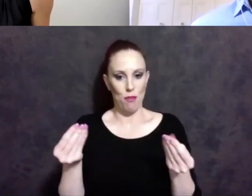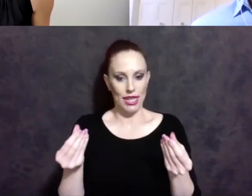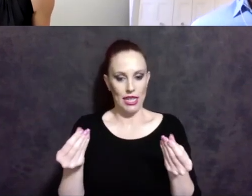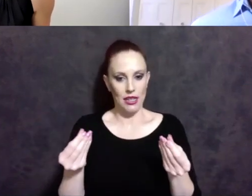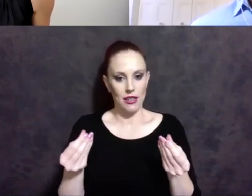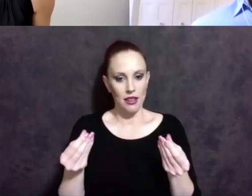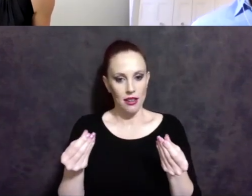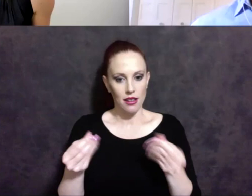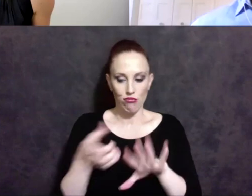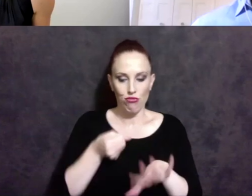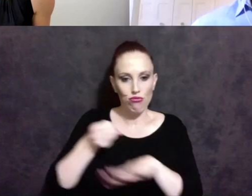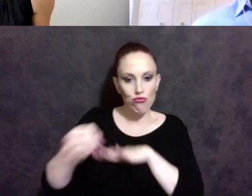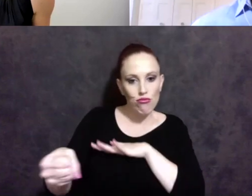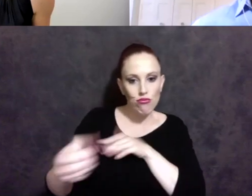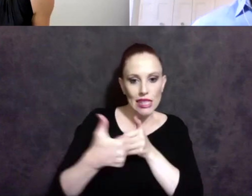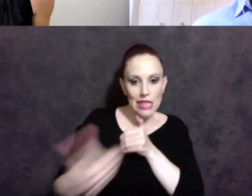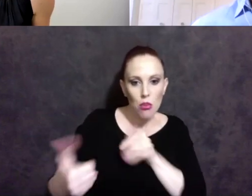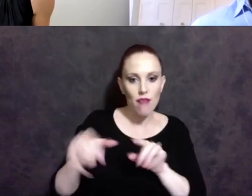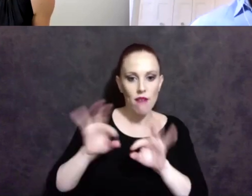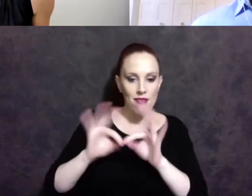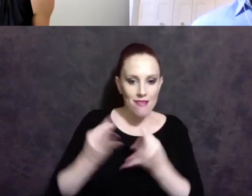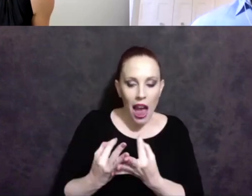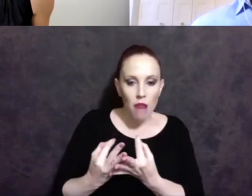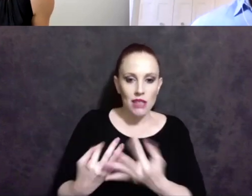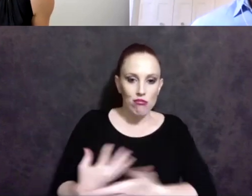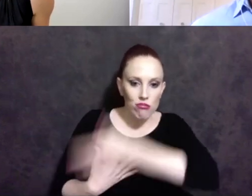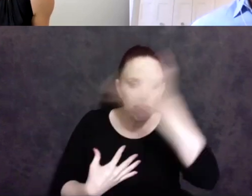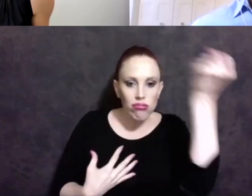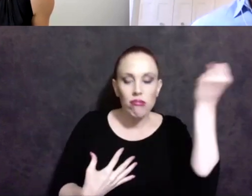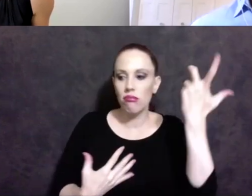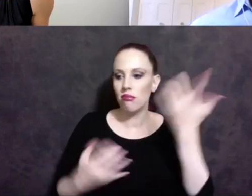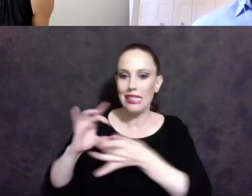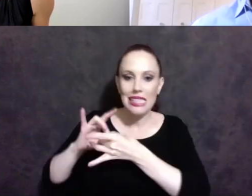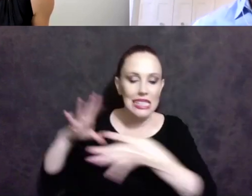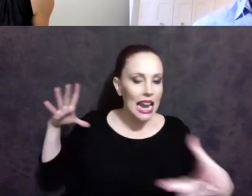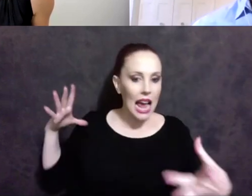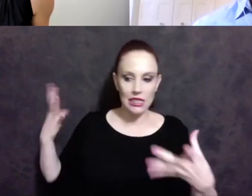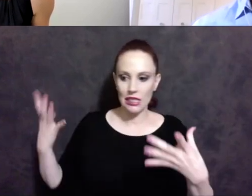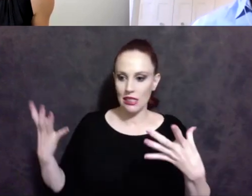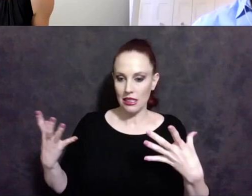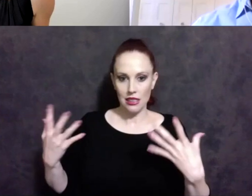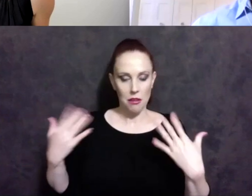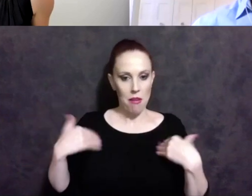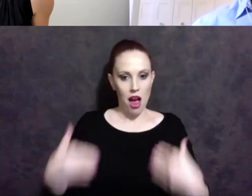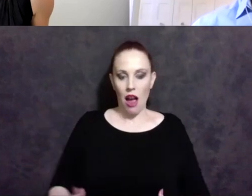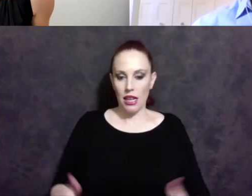separated from their family. They are disconnected to the body because, again, that body is a